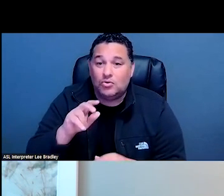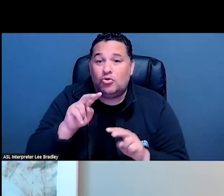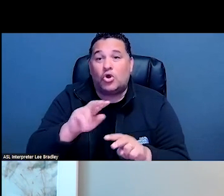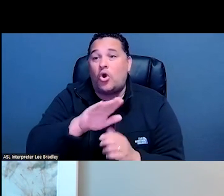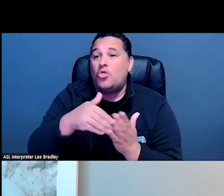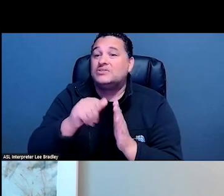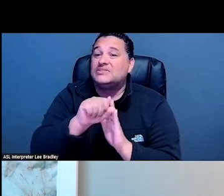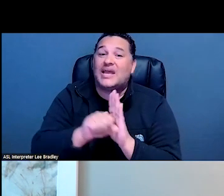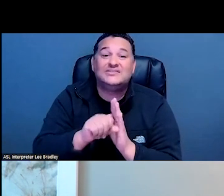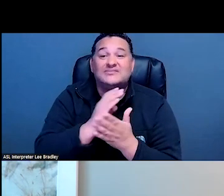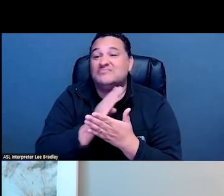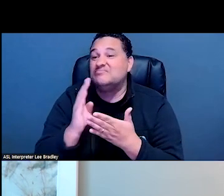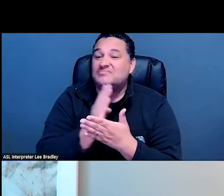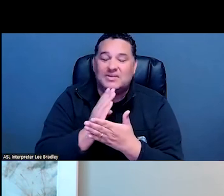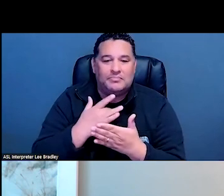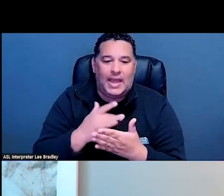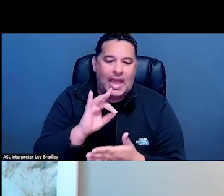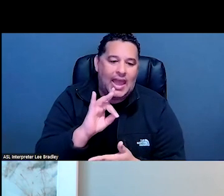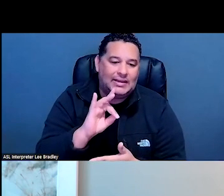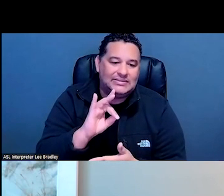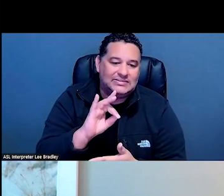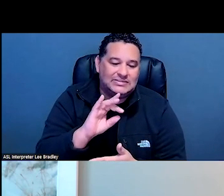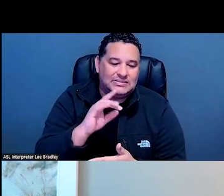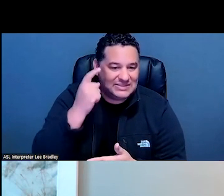THE FEES ARE SMALL. IF YOU LOOK ACROSS, THE STATES.